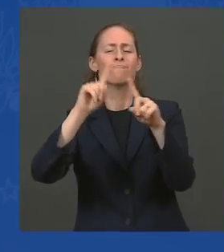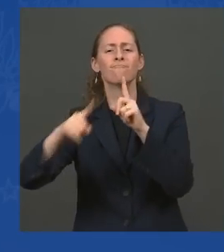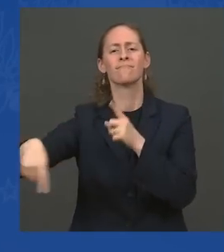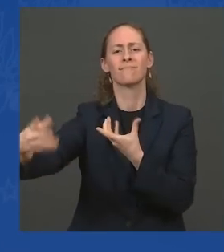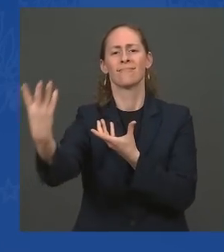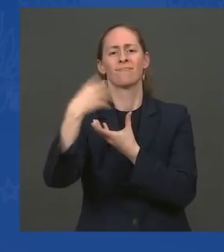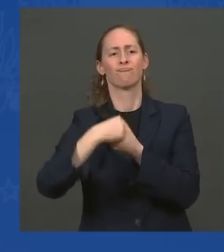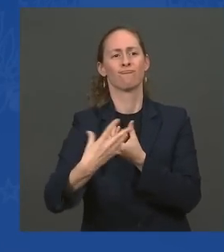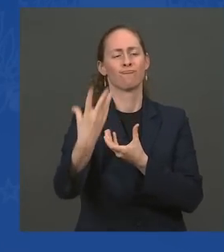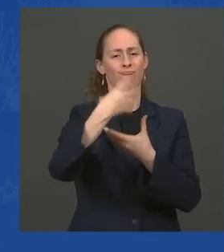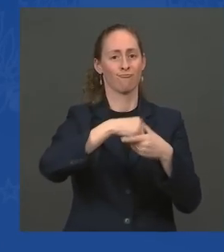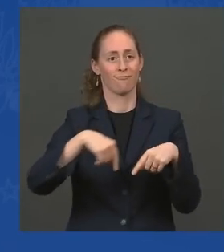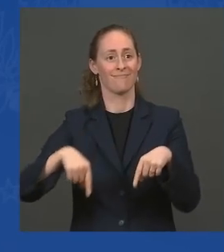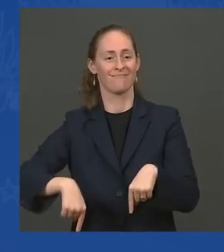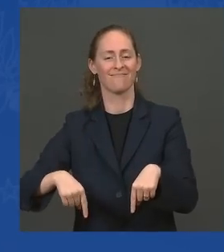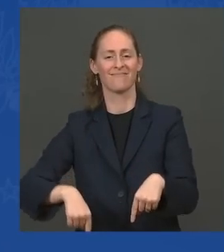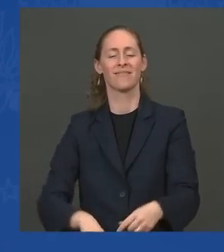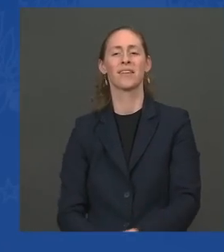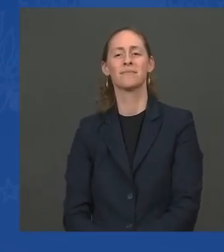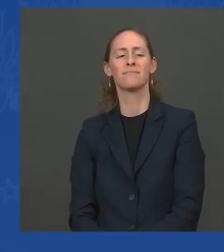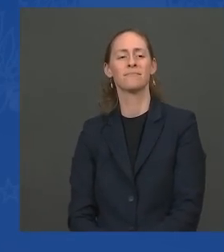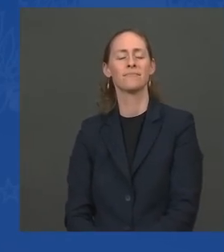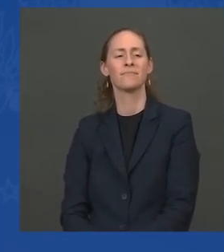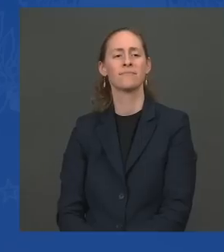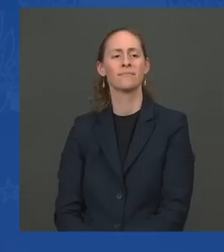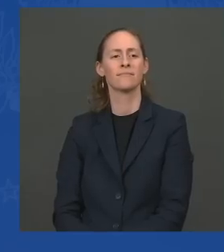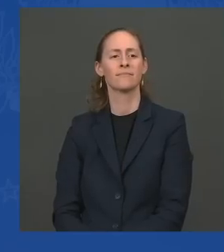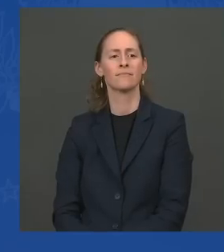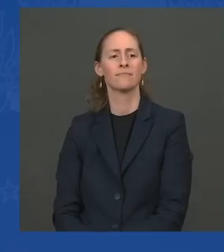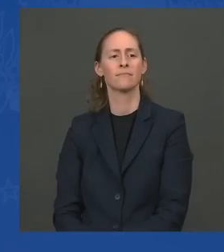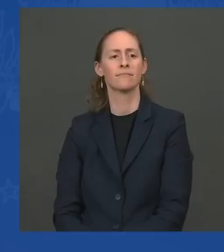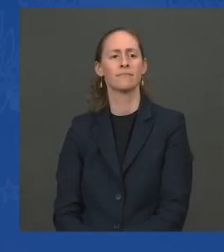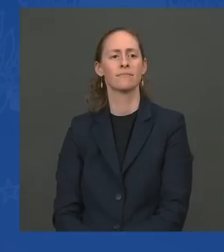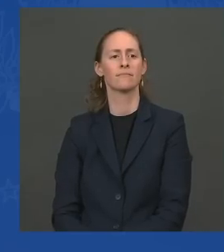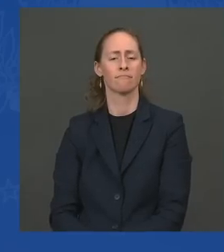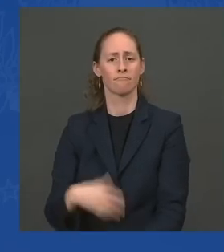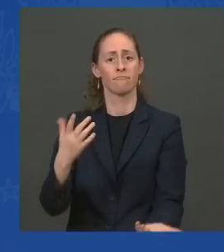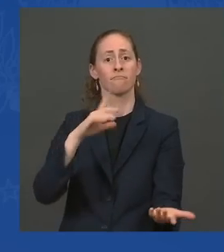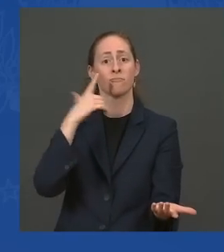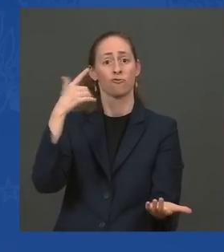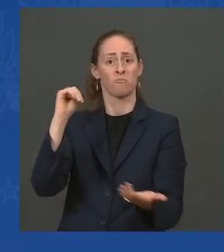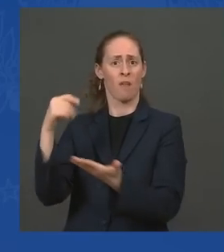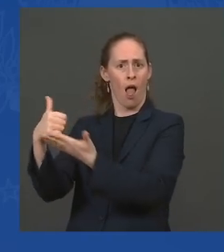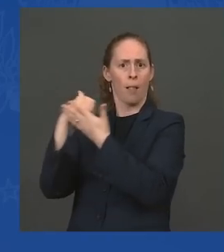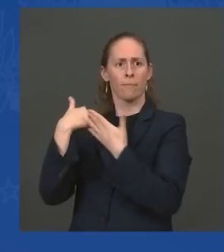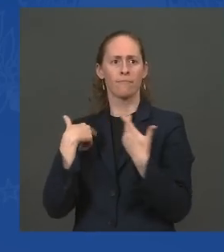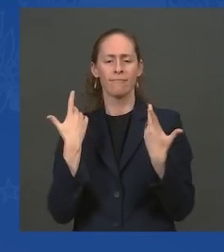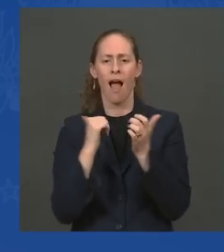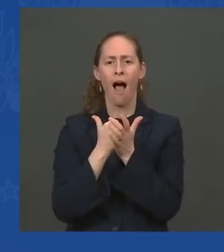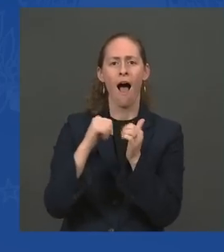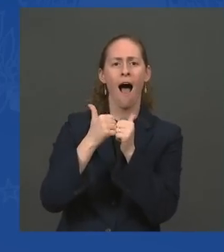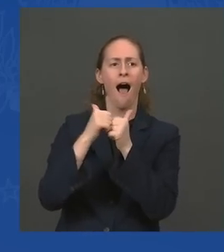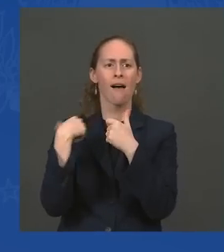the way Americans move. And now we're doing it again. I personally have never been more optimistic